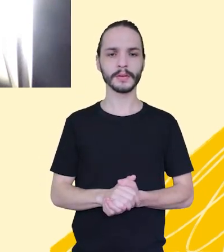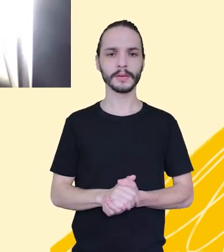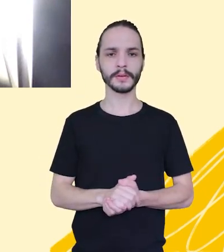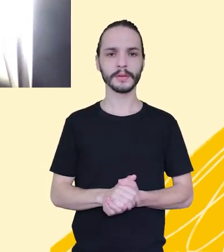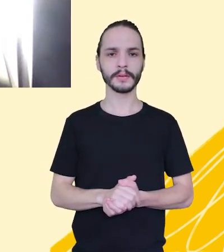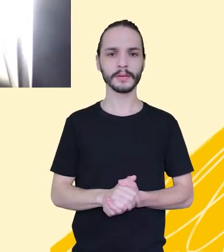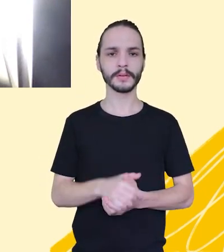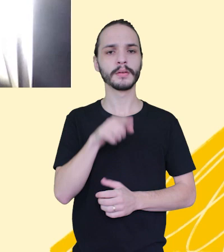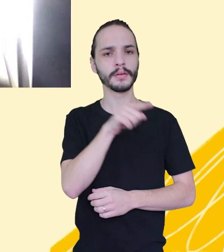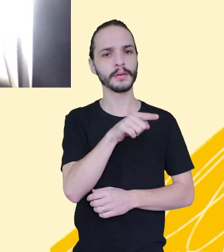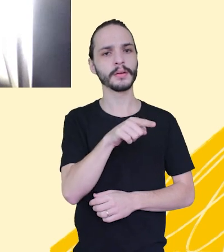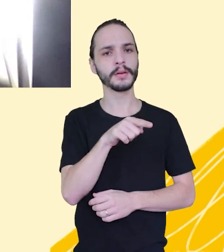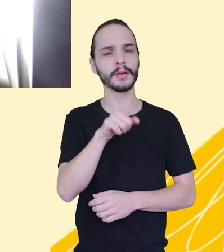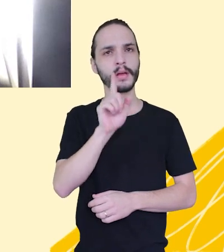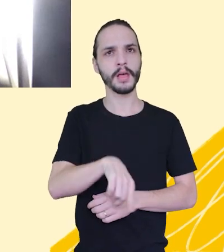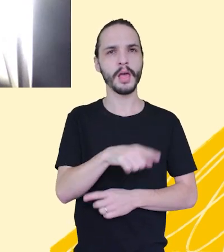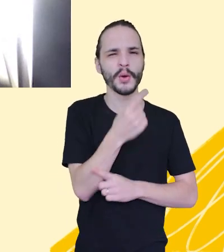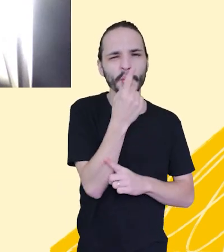This is one of the very last scenes.